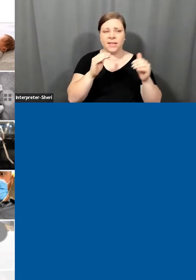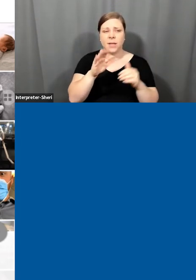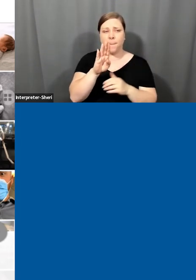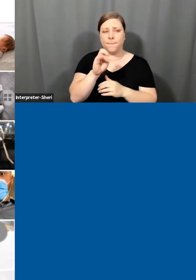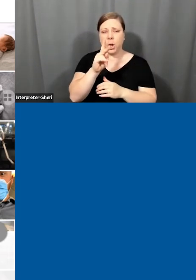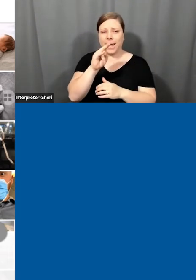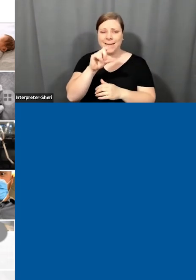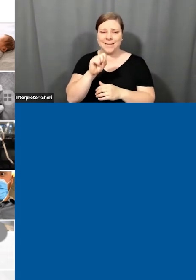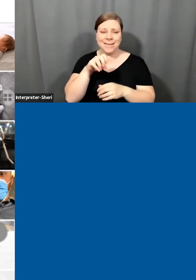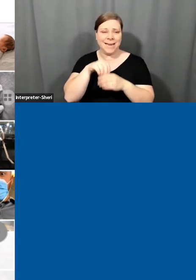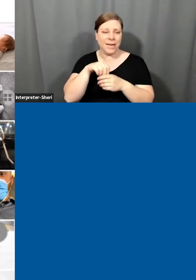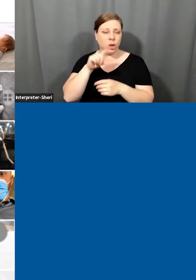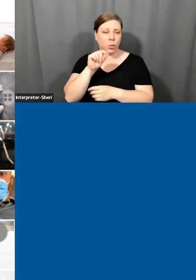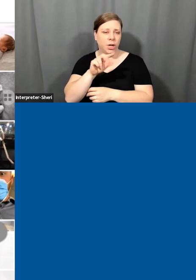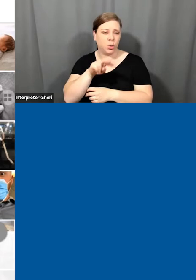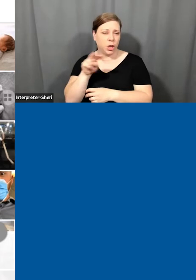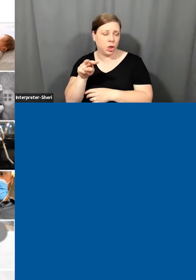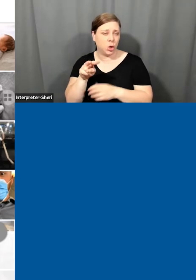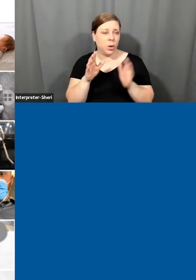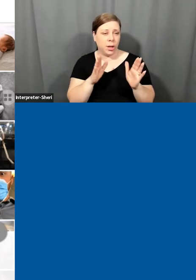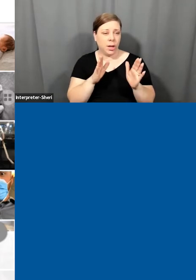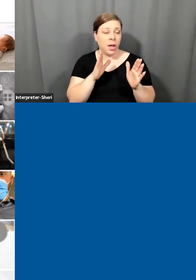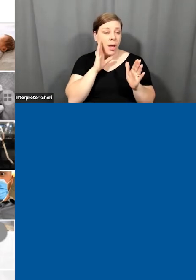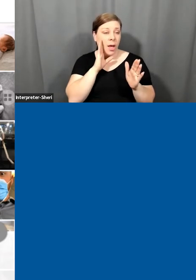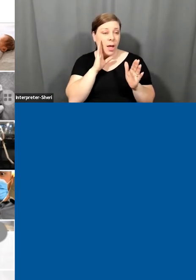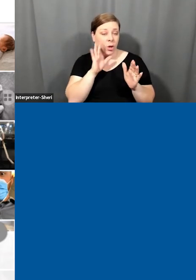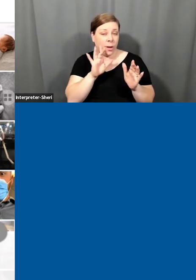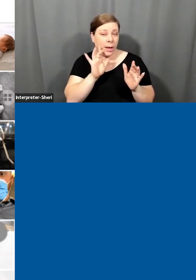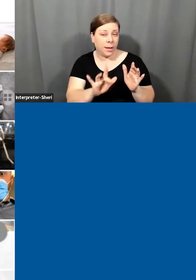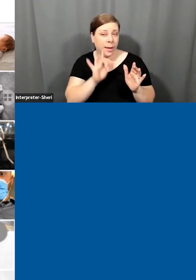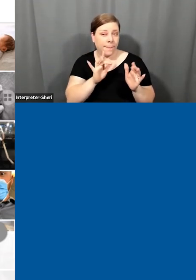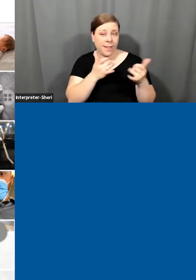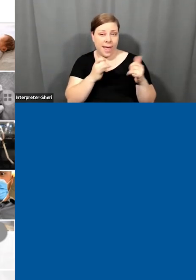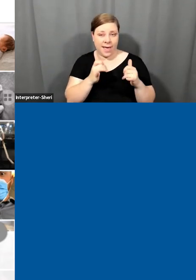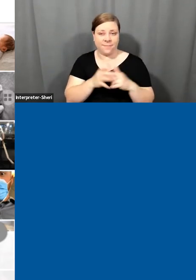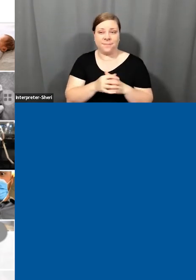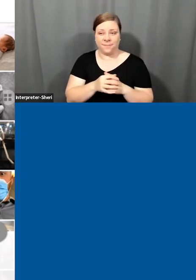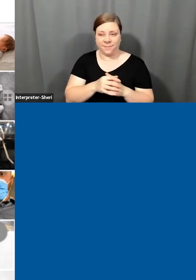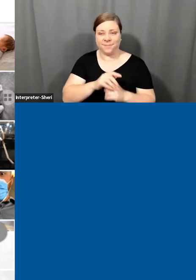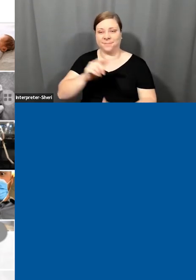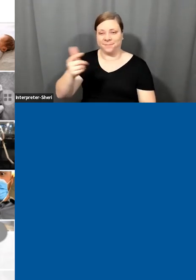You make sure you're happy with the way it sounds and then you would click the three dots in the top corner. On the second screenshot,